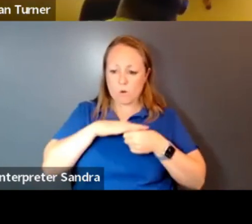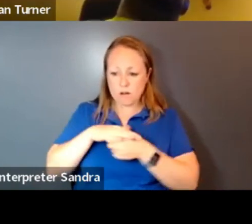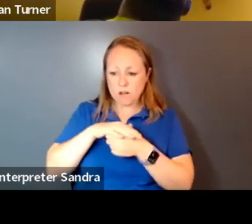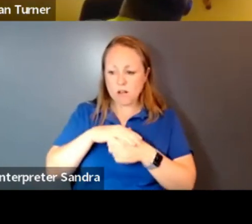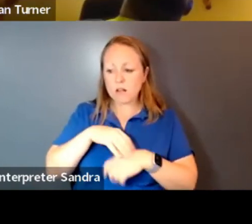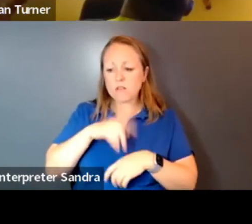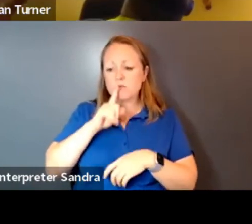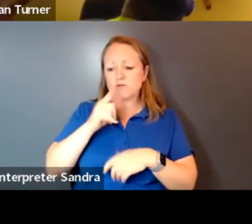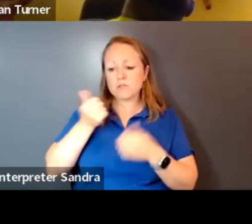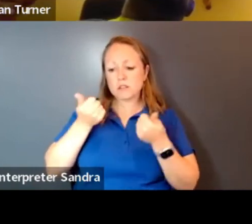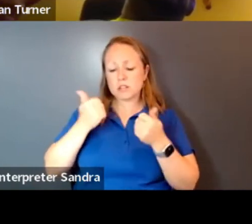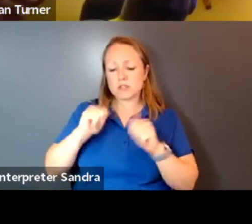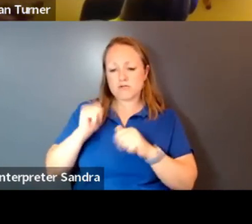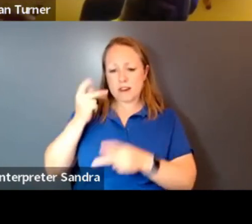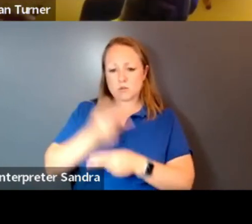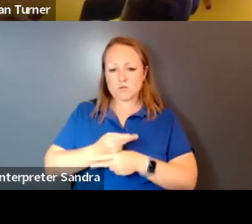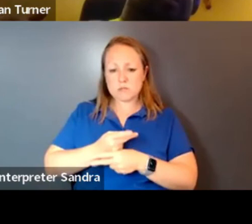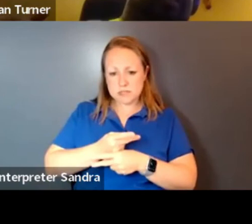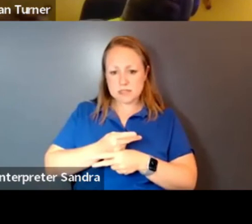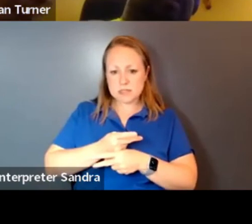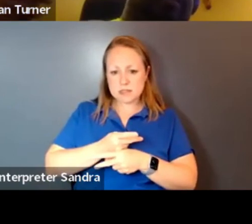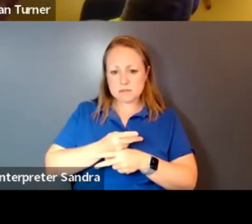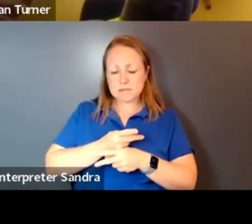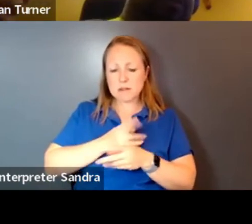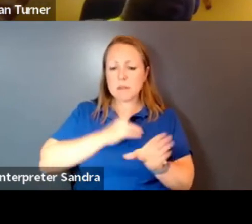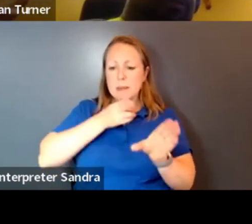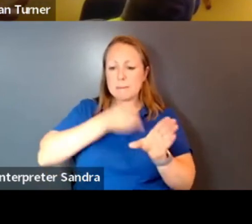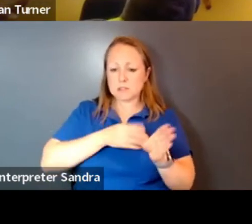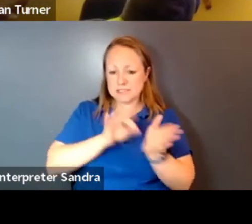try to keep those participant outs as low as possible and no